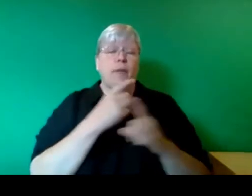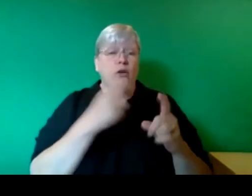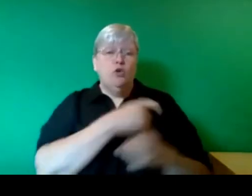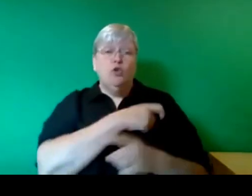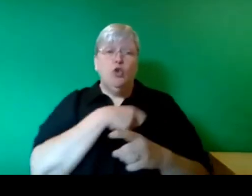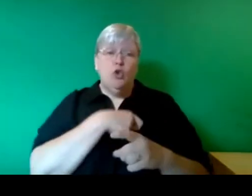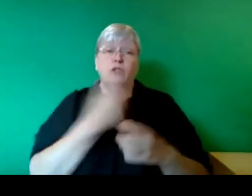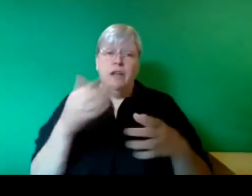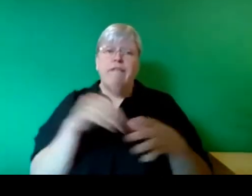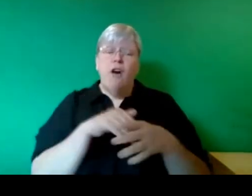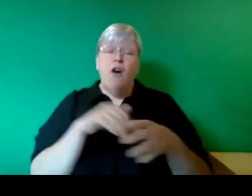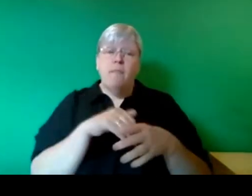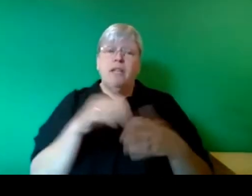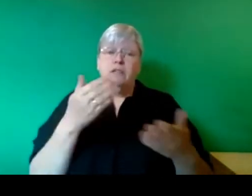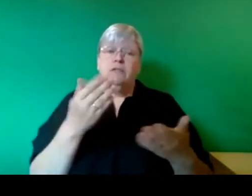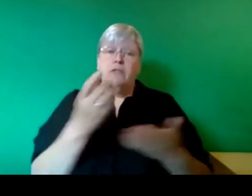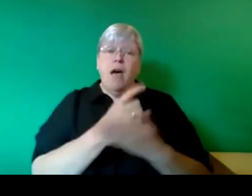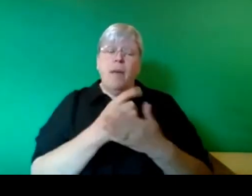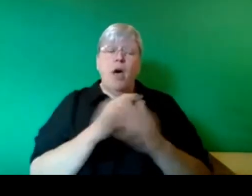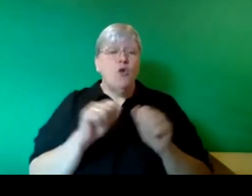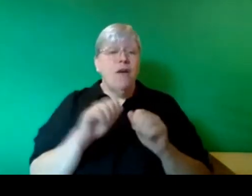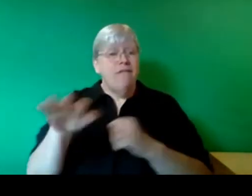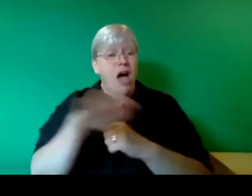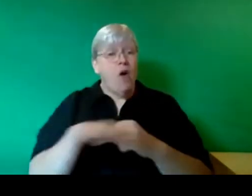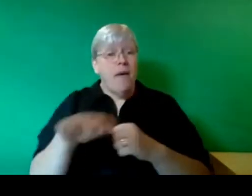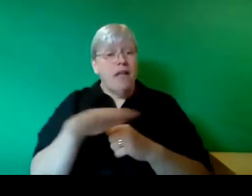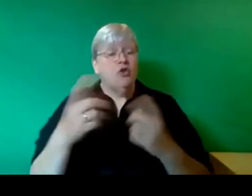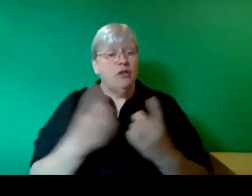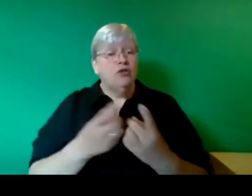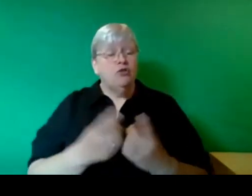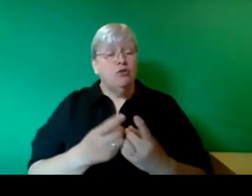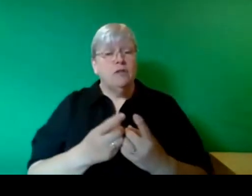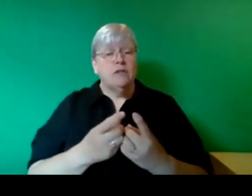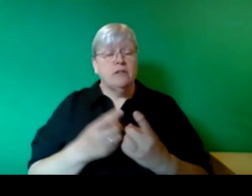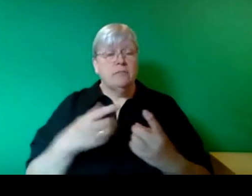likewise I see for example if we're going to secure a just transition and deliver climate